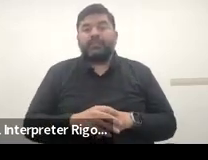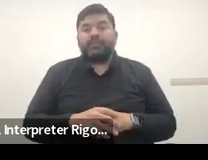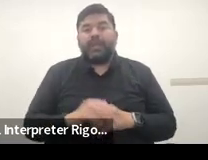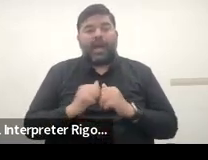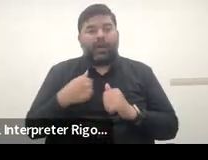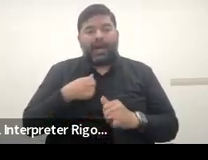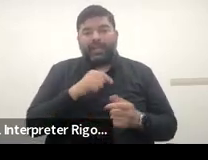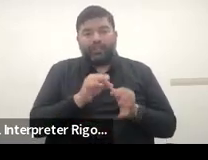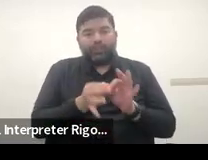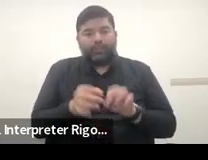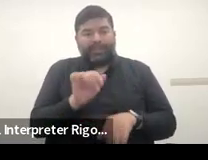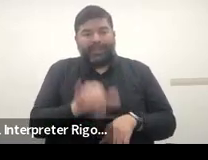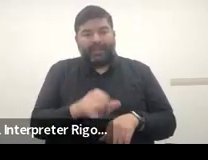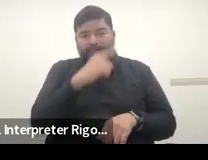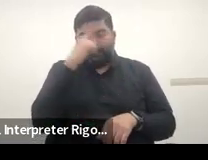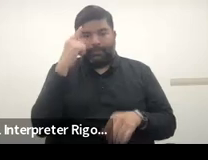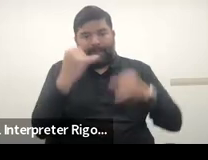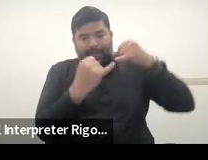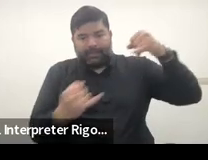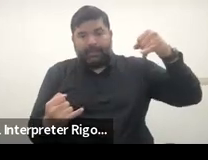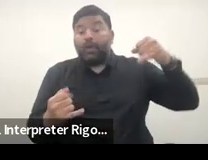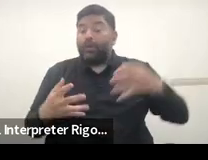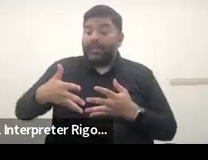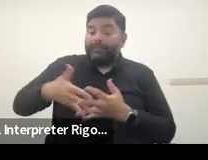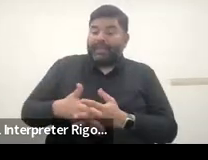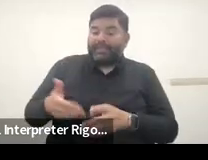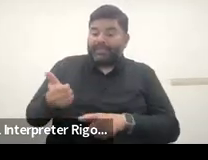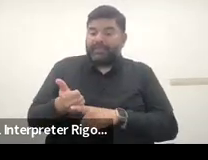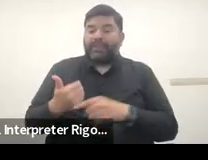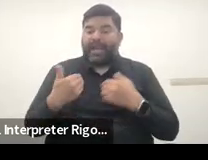this finding is to say that the embeddings have a degree of error-correction that are